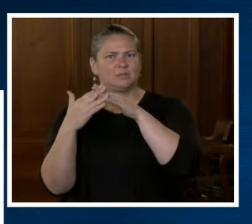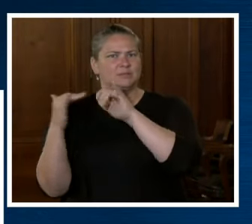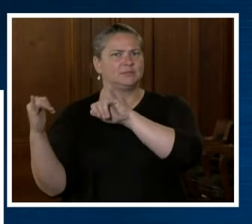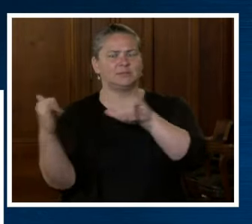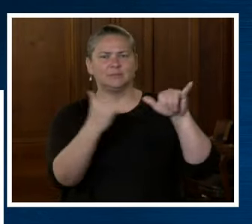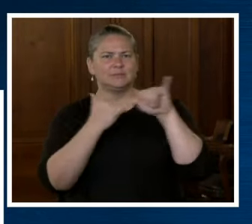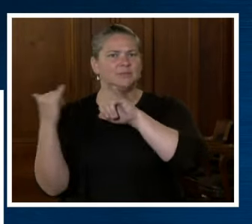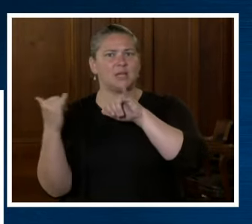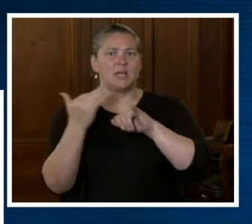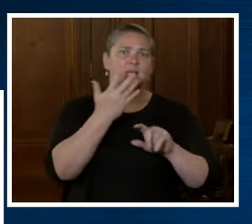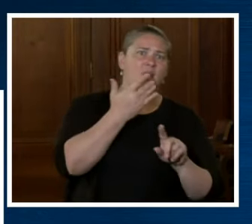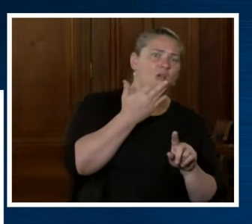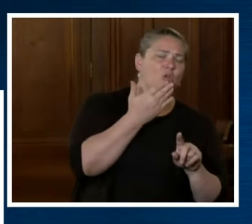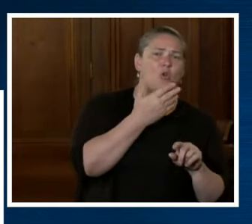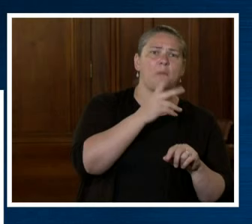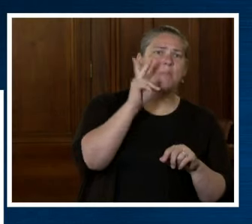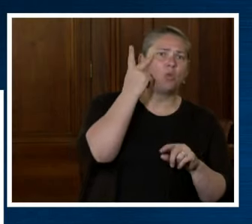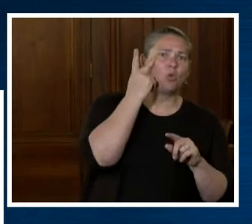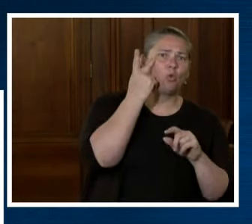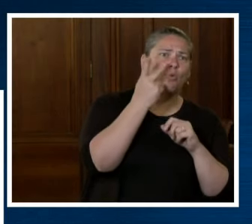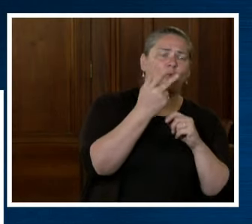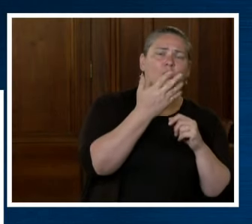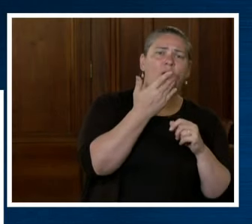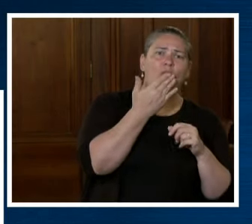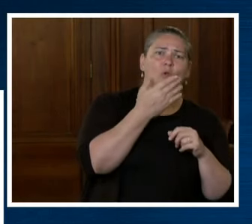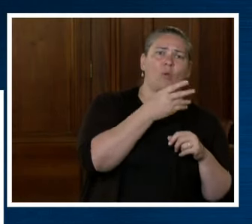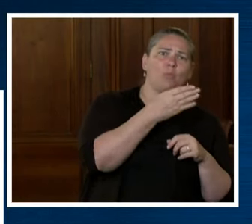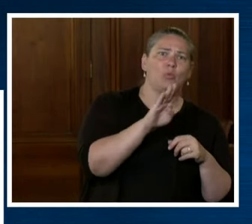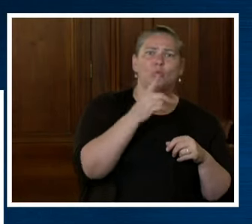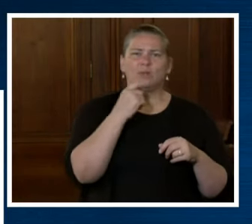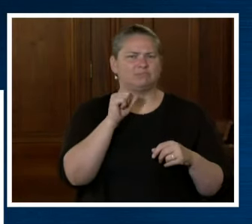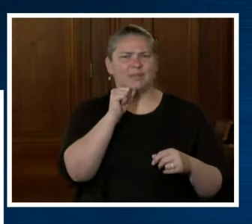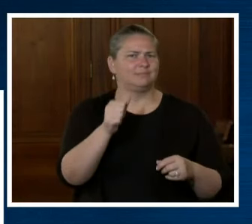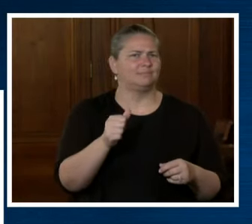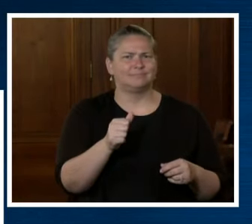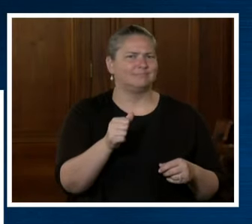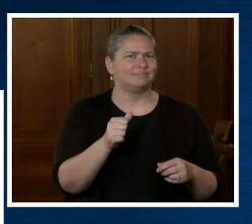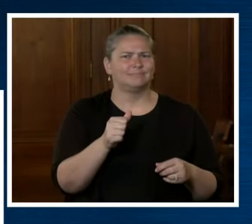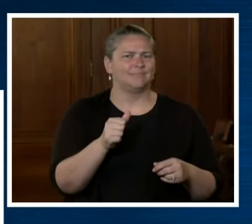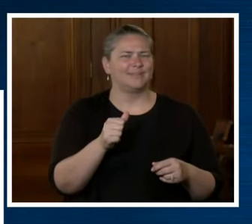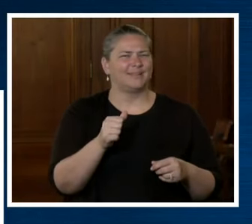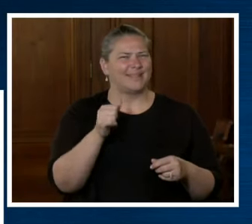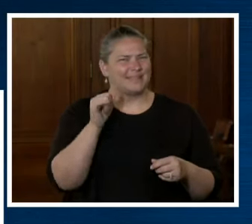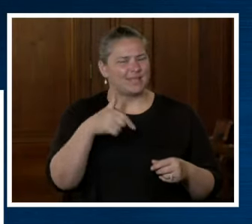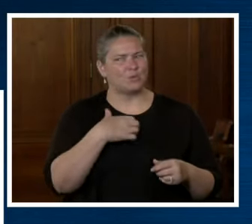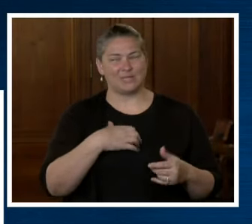OPENING UP. AND REMEMBER, EVEN WHEN THERE'S CRITICISM OF WHAT WE'RE DOING